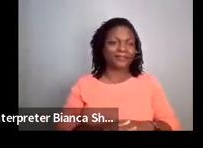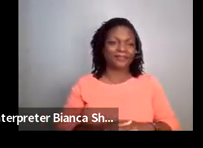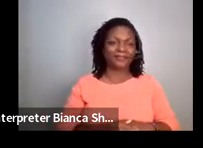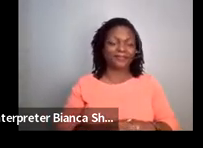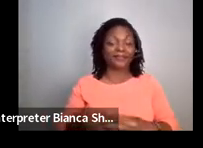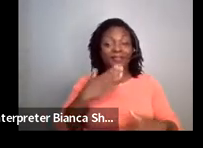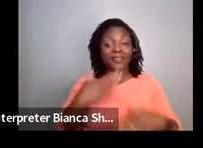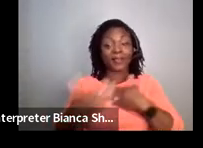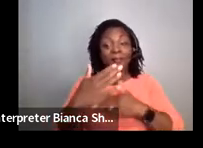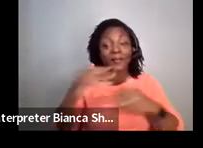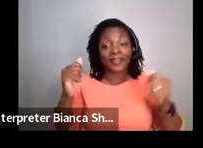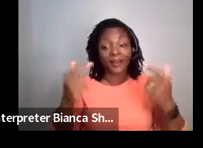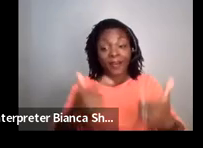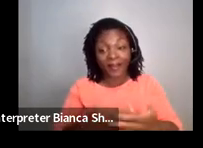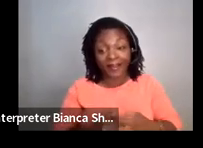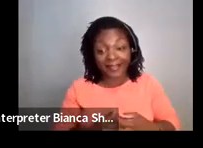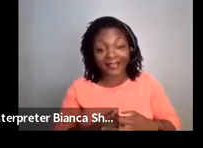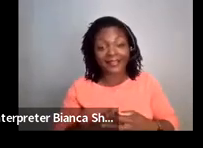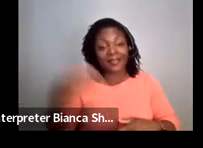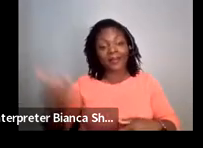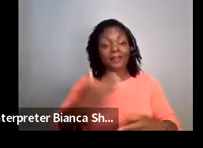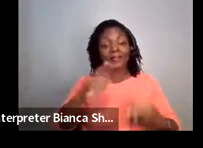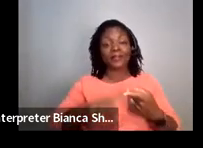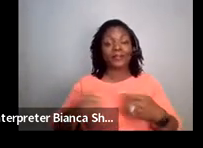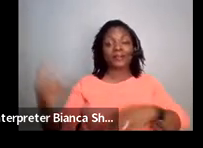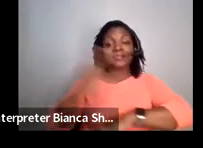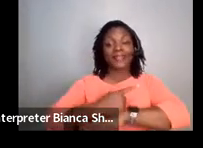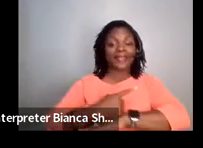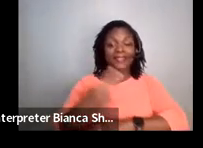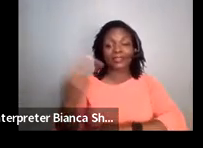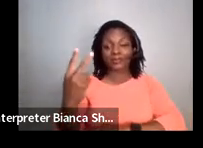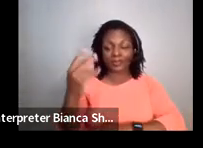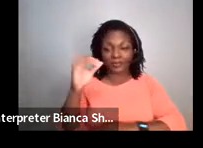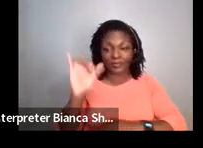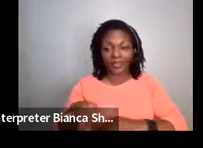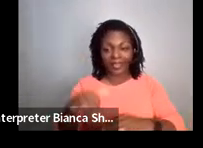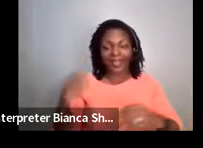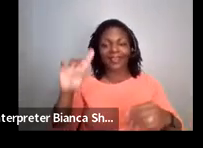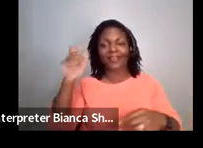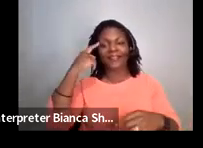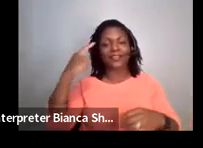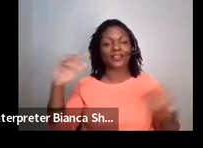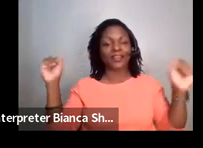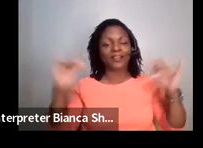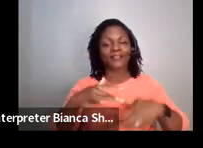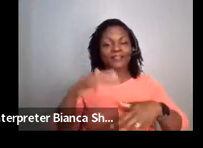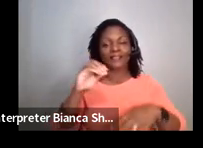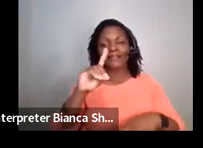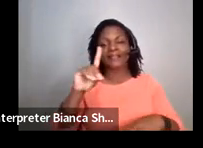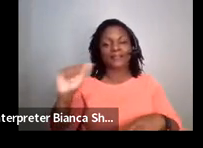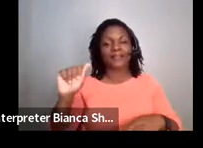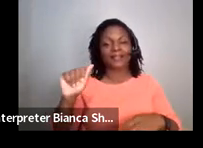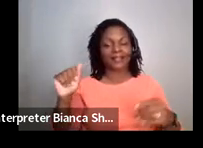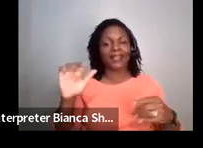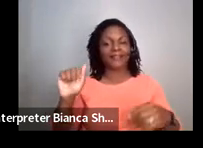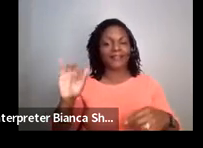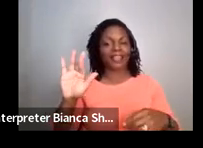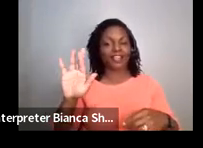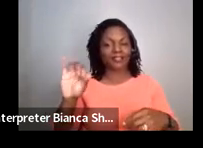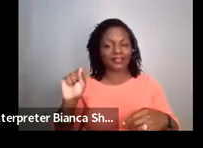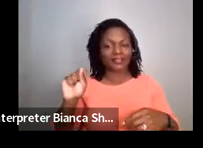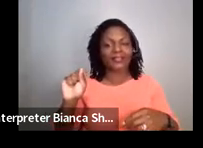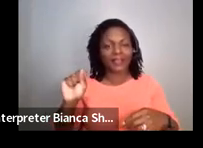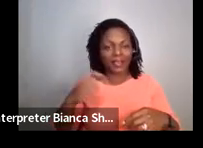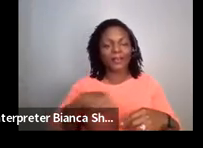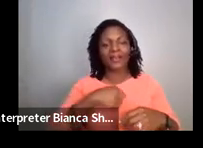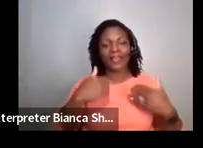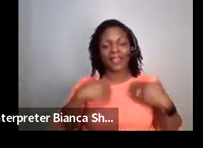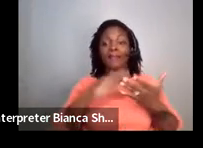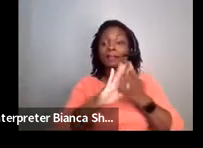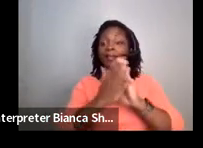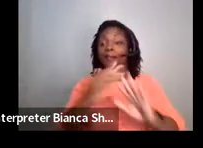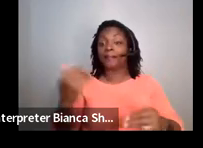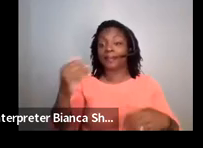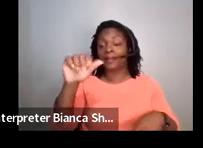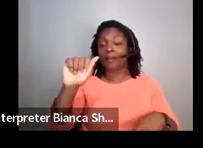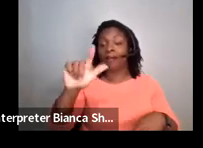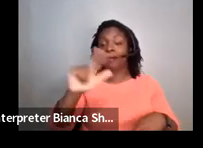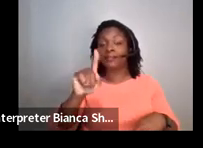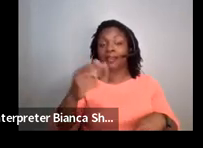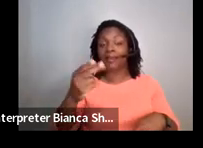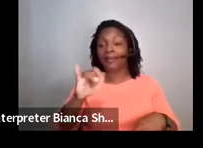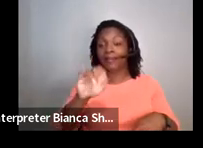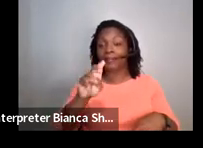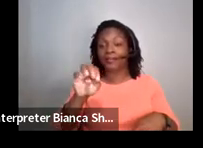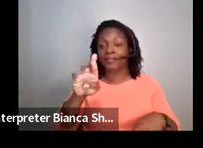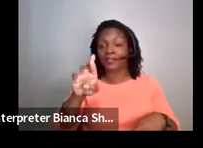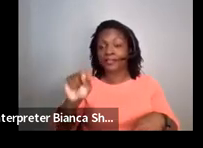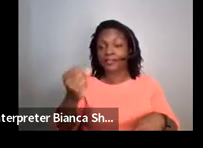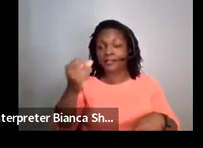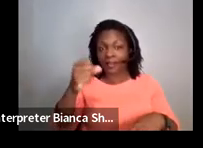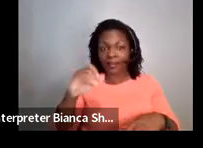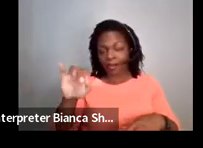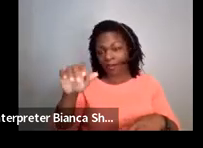Good morning, everyone, and welcome to day 2 of the Governor's conference of Disability Affairs Today we have becoming Alzheimer's awareness and rolling and rolling serves as training director and program coordinator for